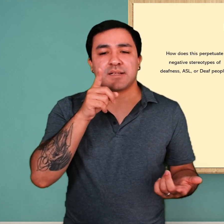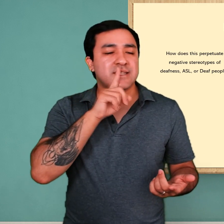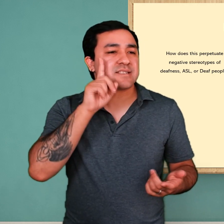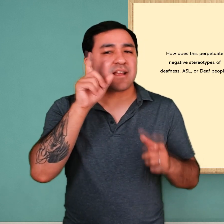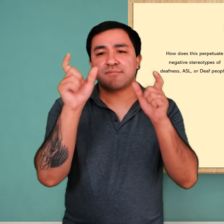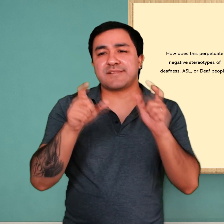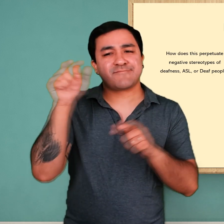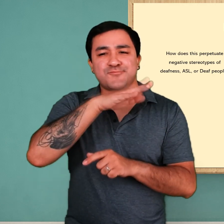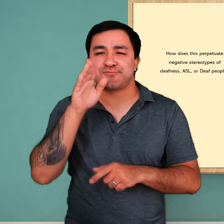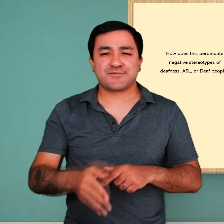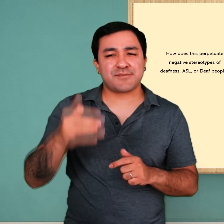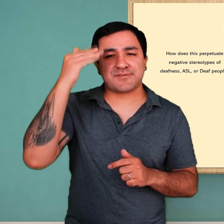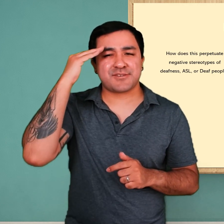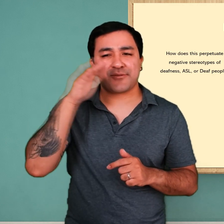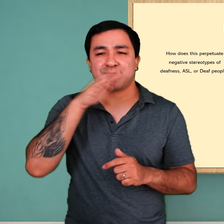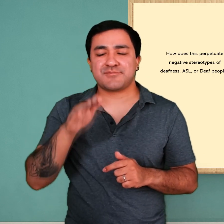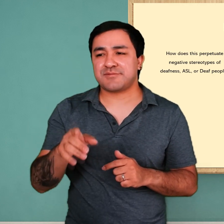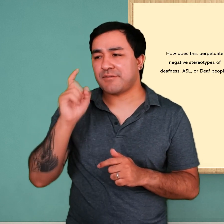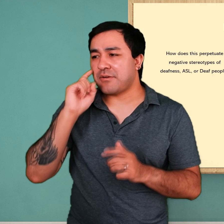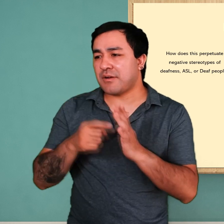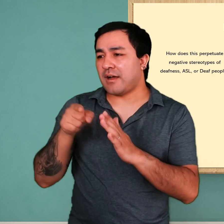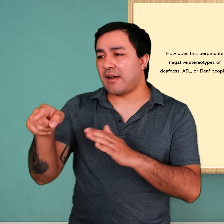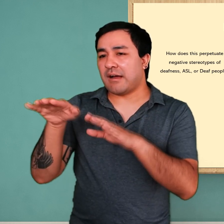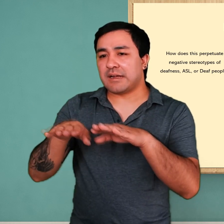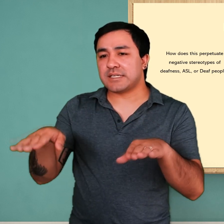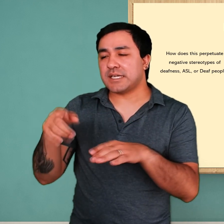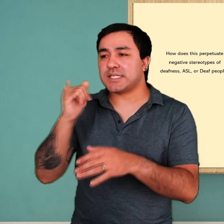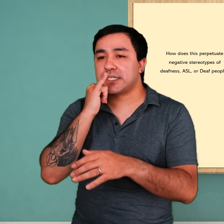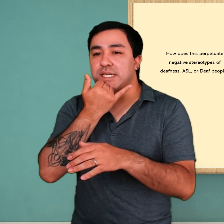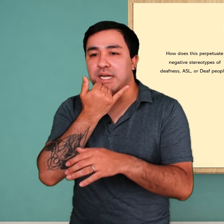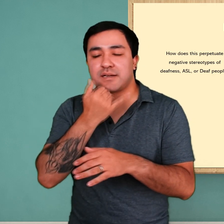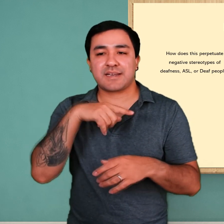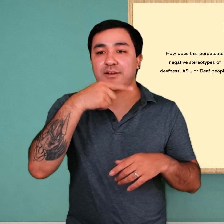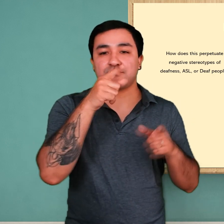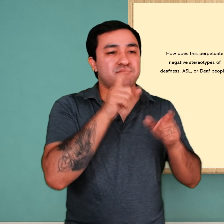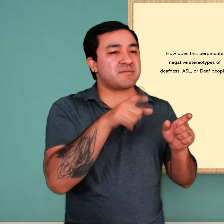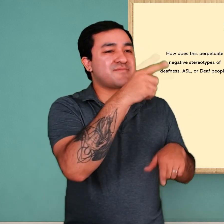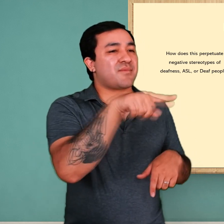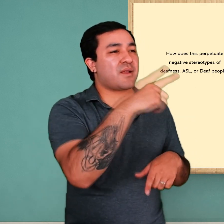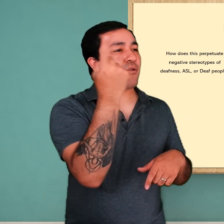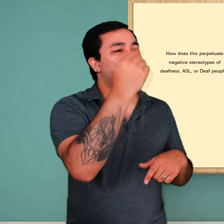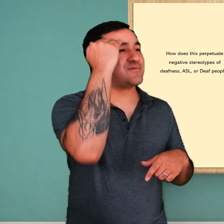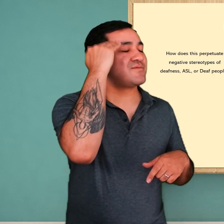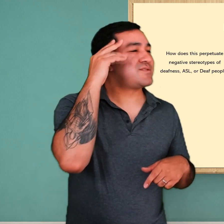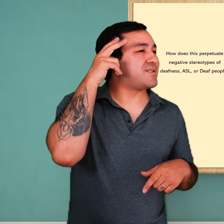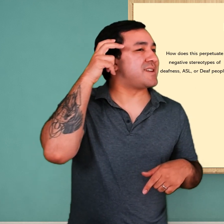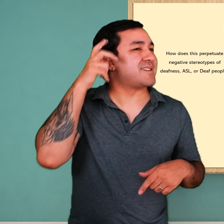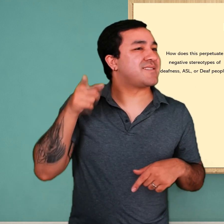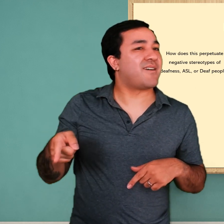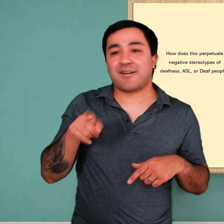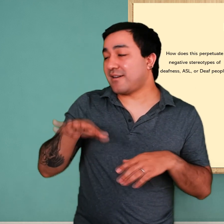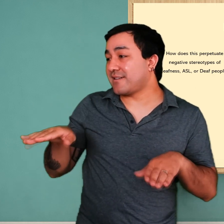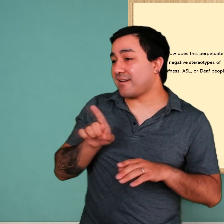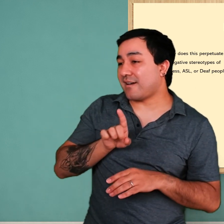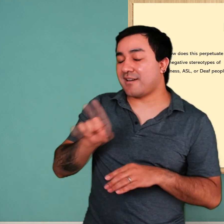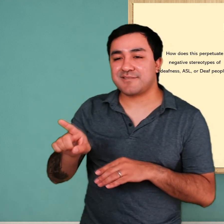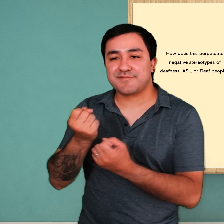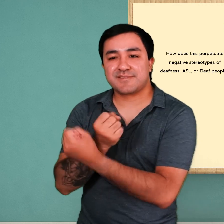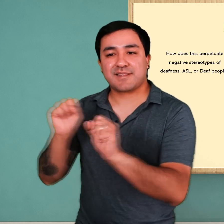it is likely they would also not have heard the child getting hurt. This passage is implying